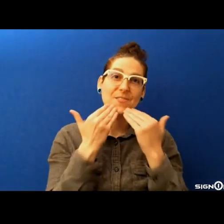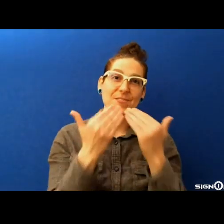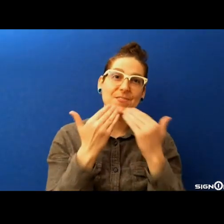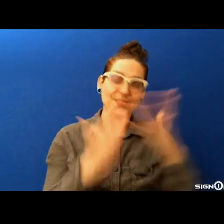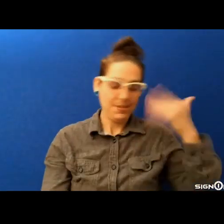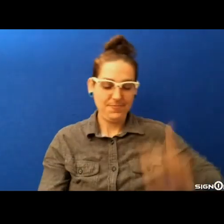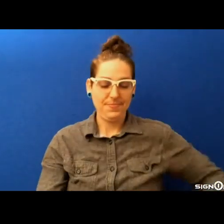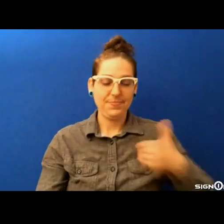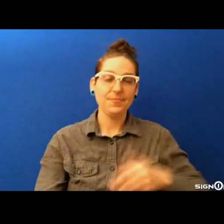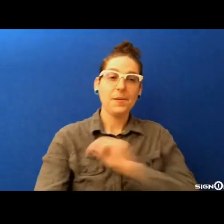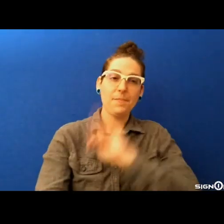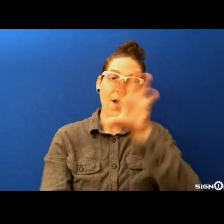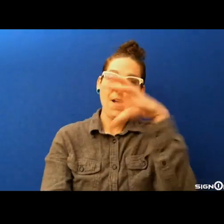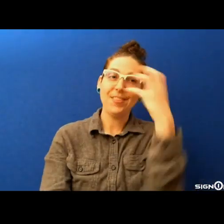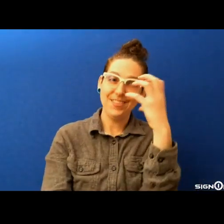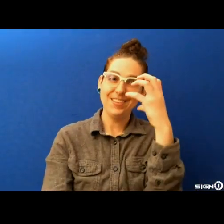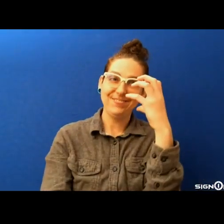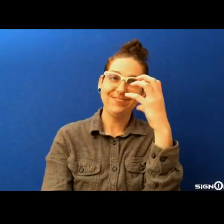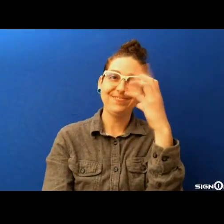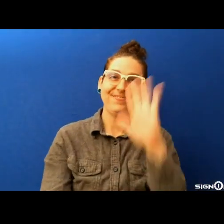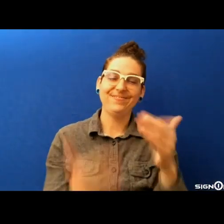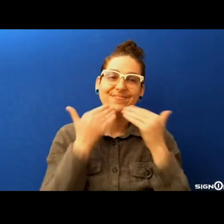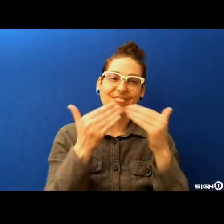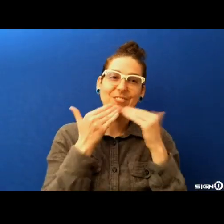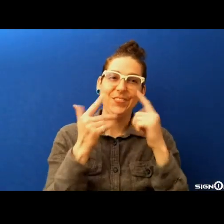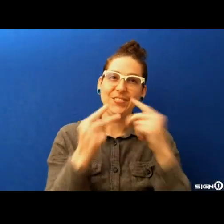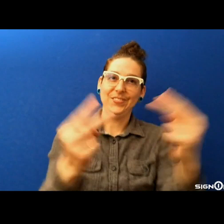I'm Martha Anger.